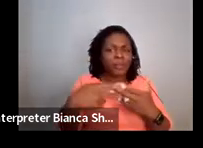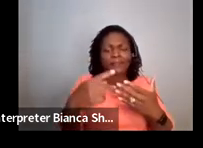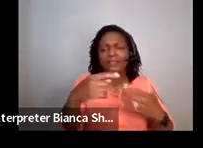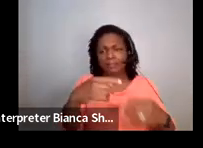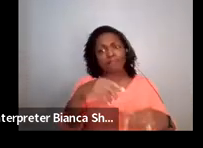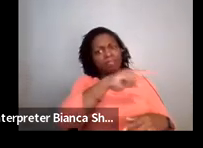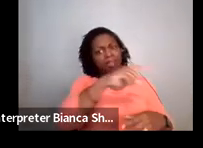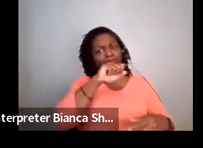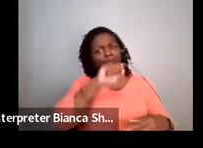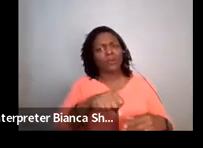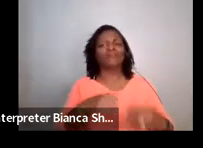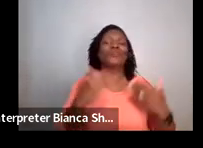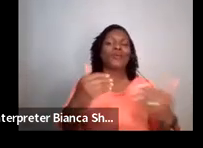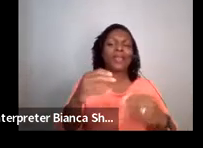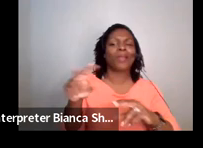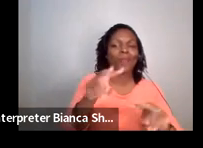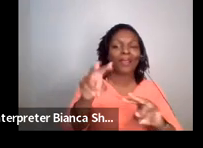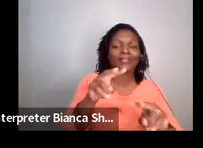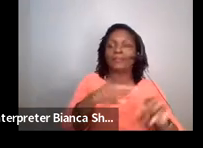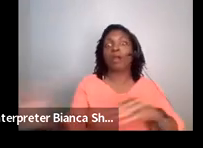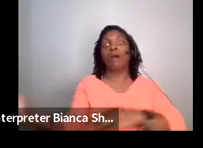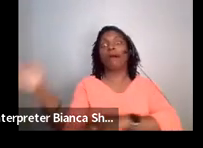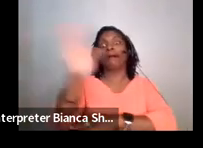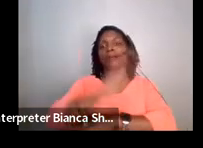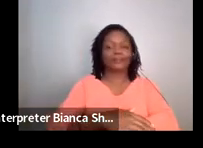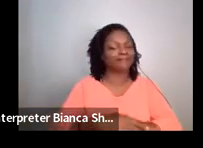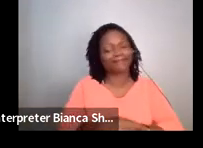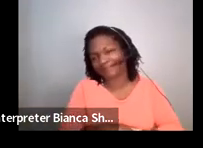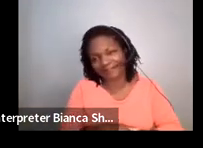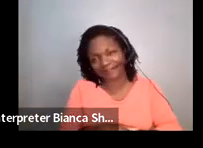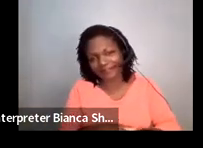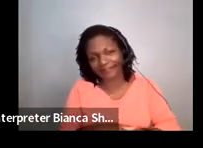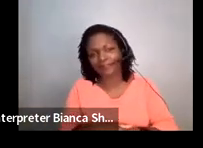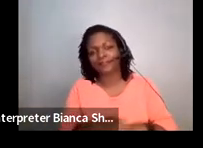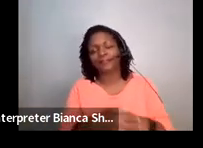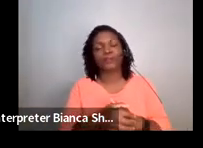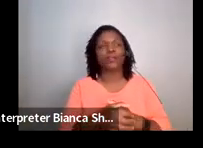vital, v vital to staying. keep in an active brain.